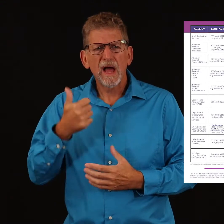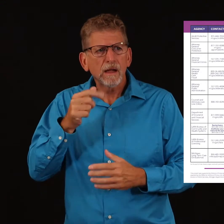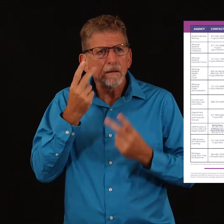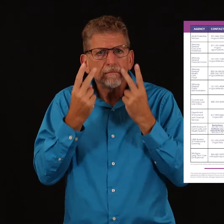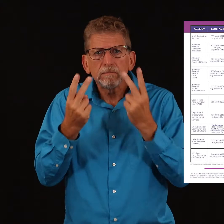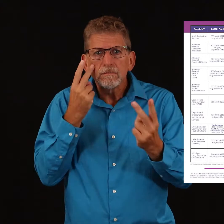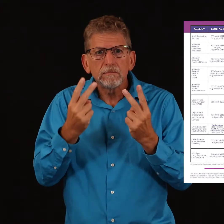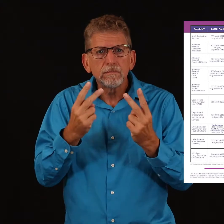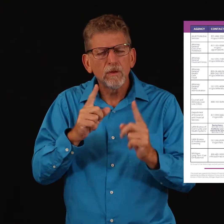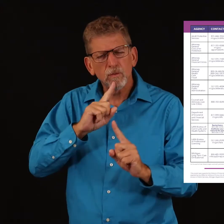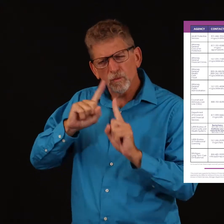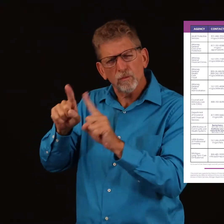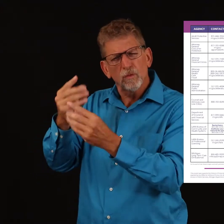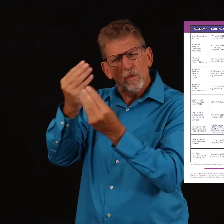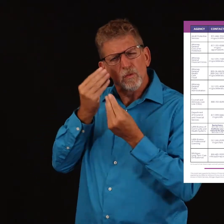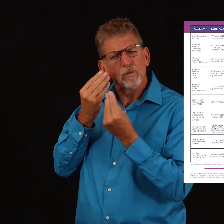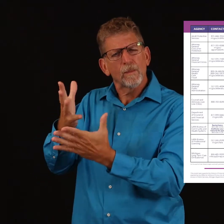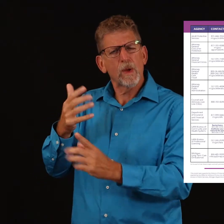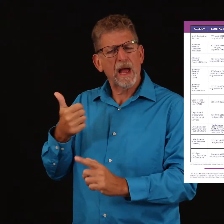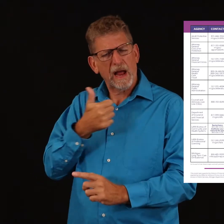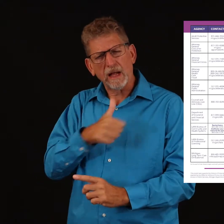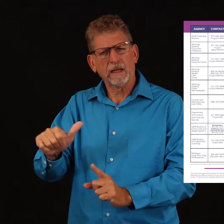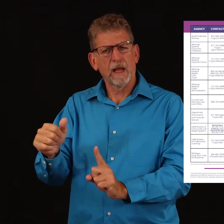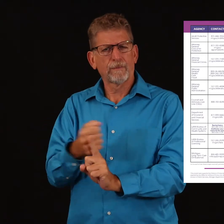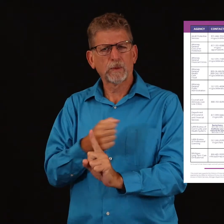If you notice any suspected abuse incidents report